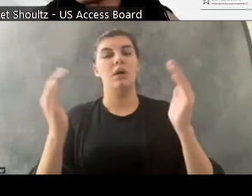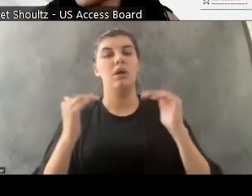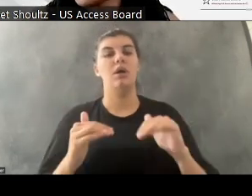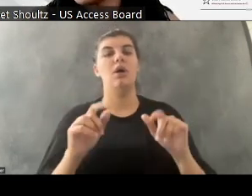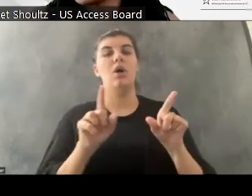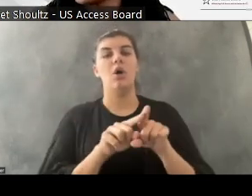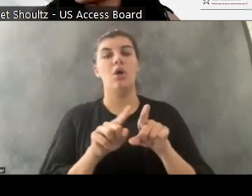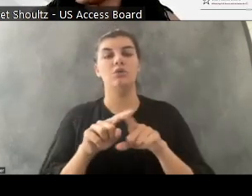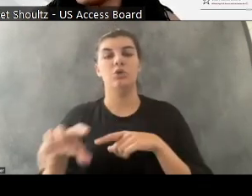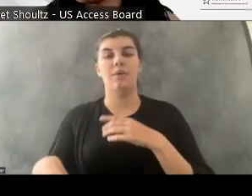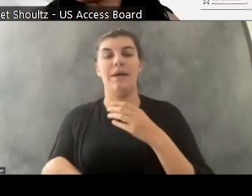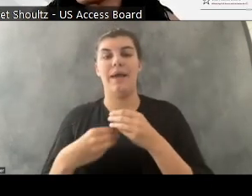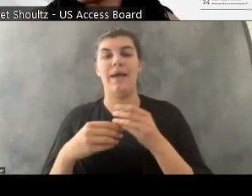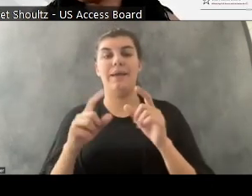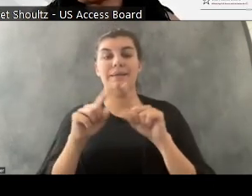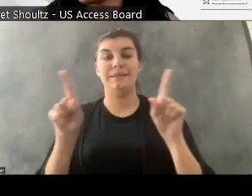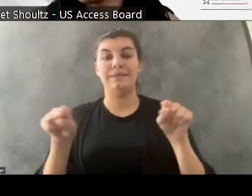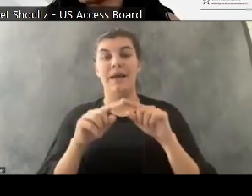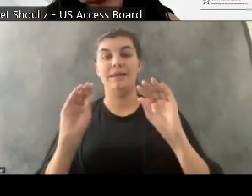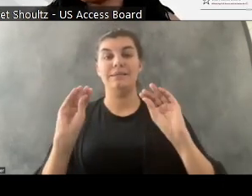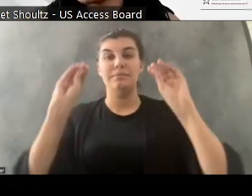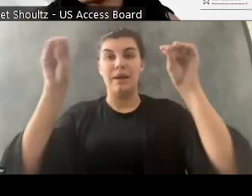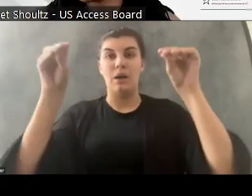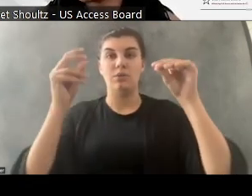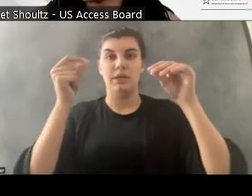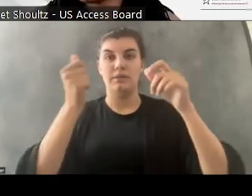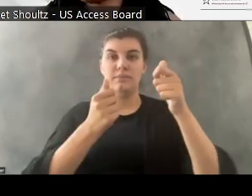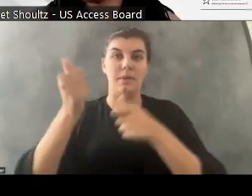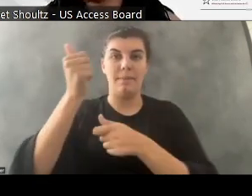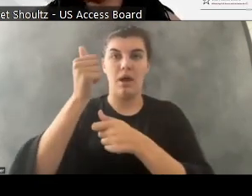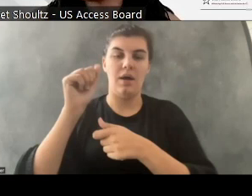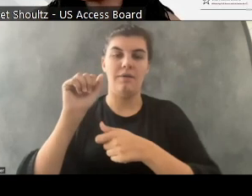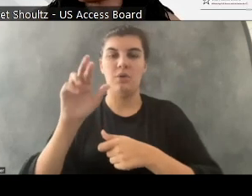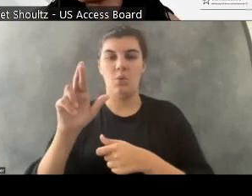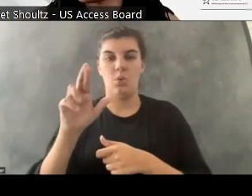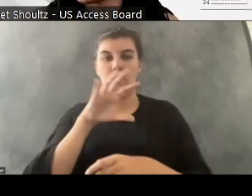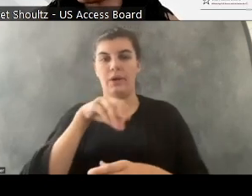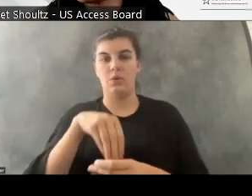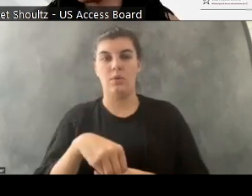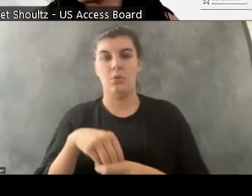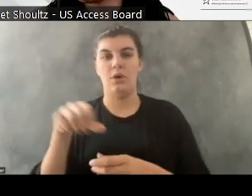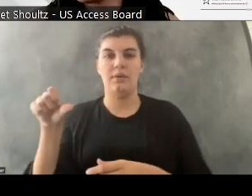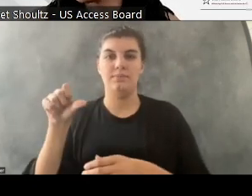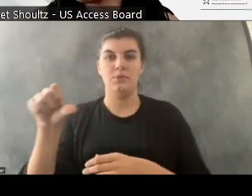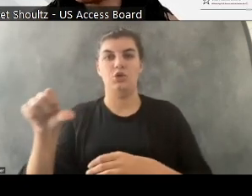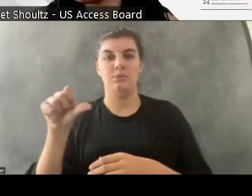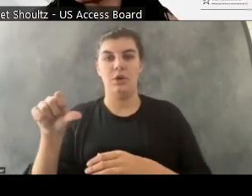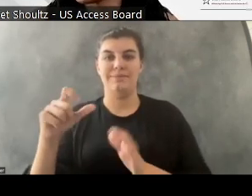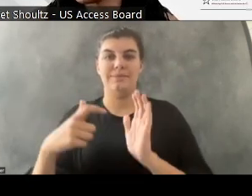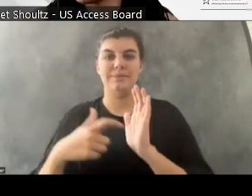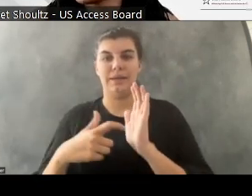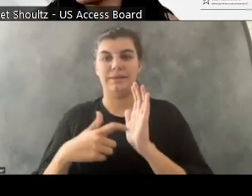also added signs mounted immediately above or incorporated into a push button detector unit